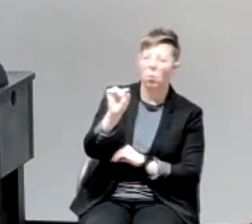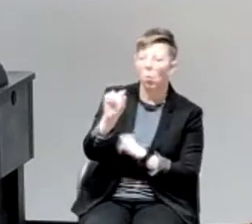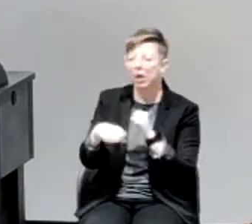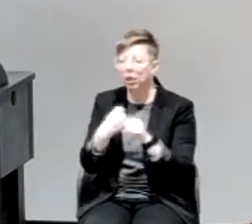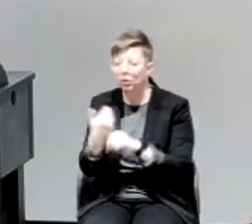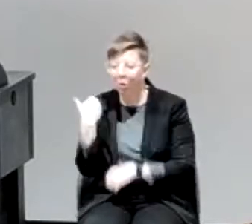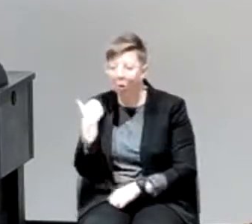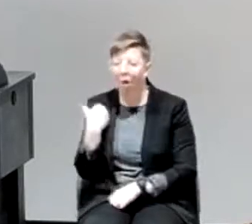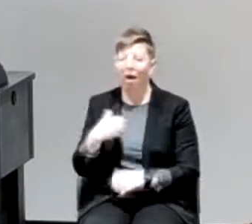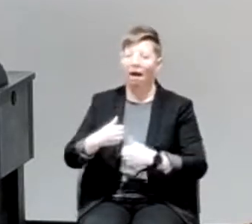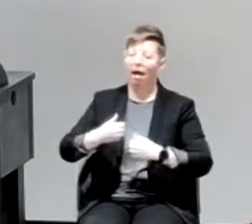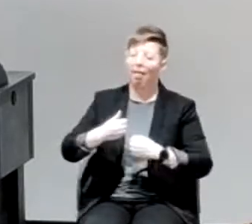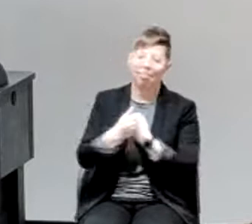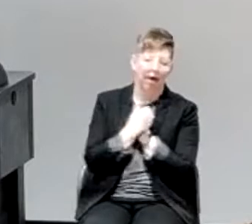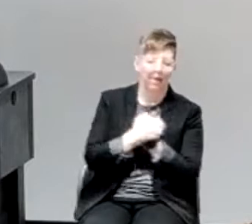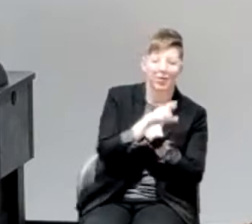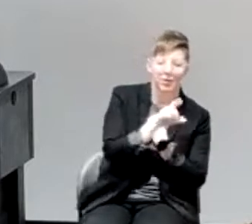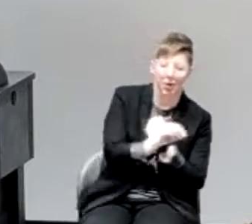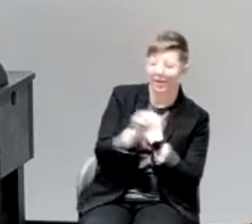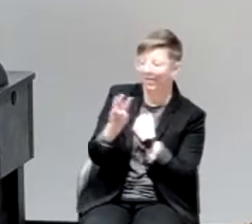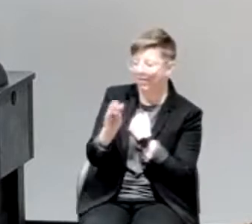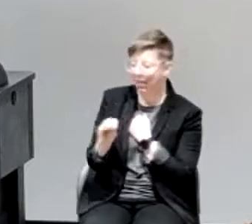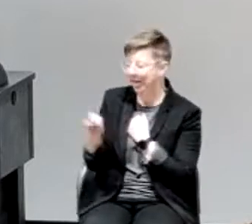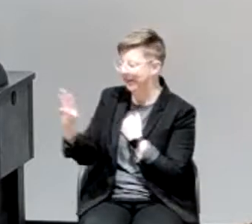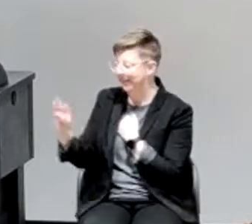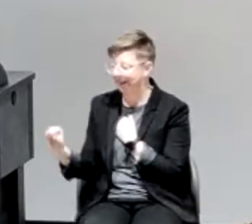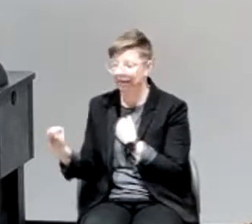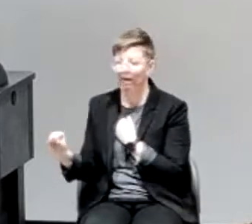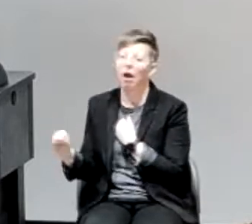ours to claim seems to be a price that none of us want to pay so let's not. I want to tell you a story.